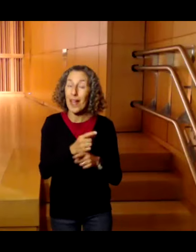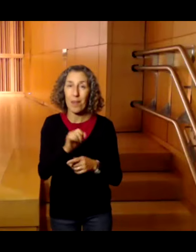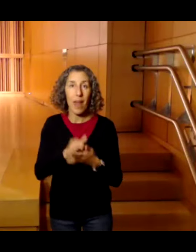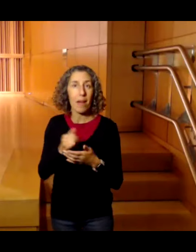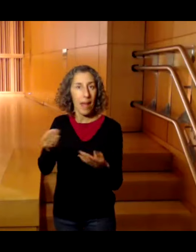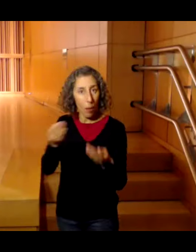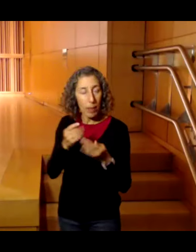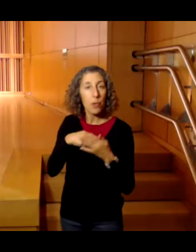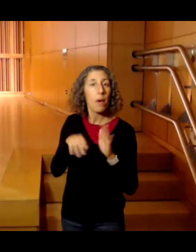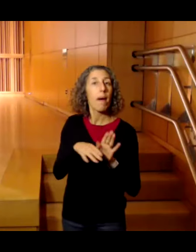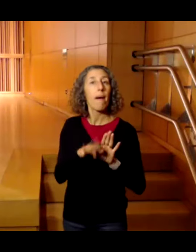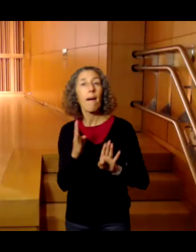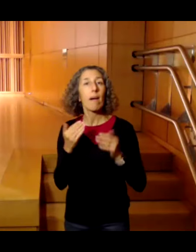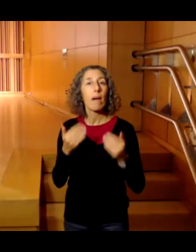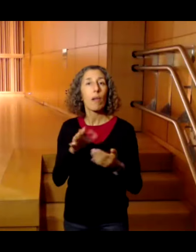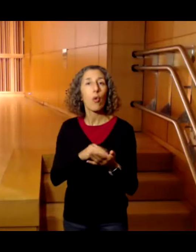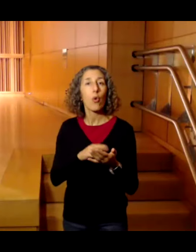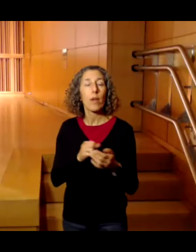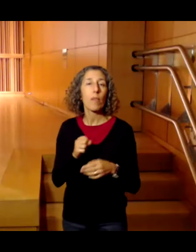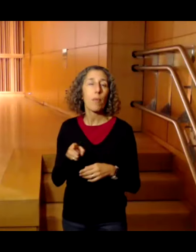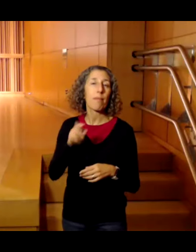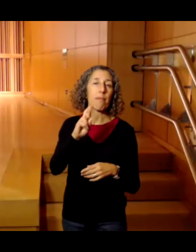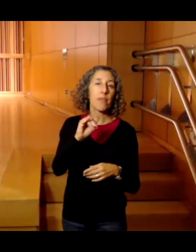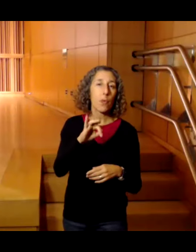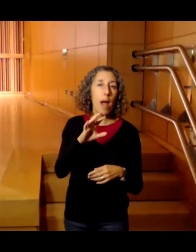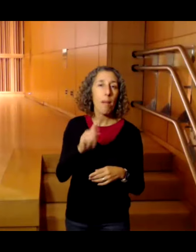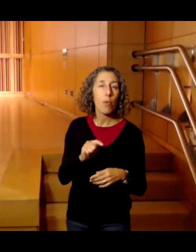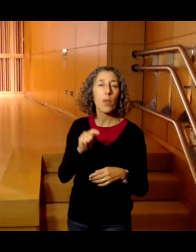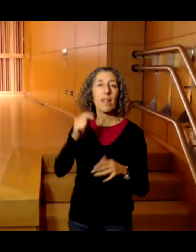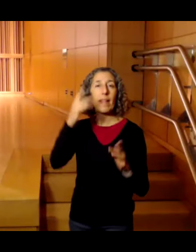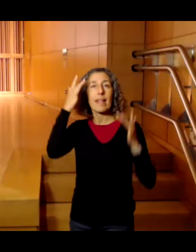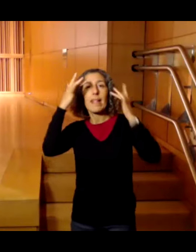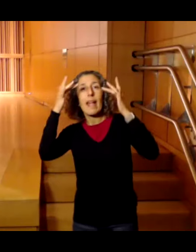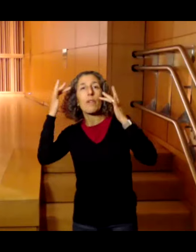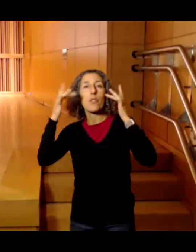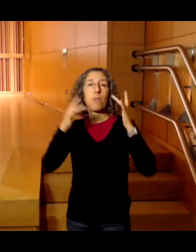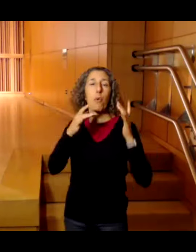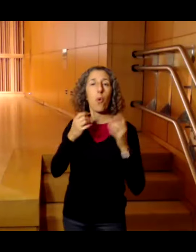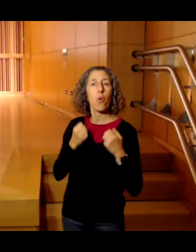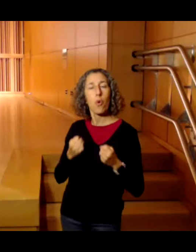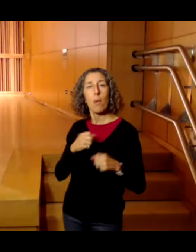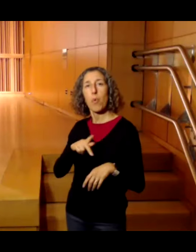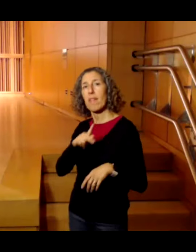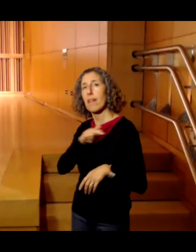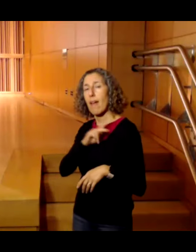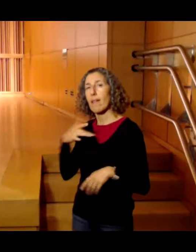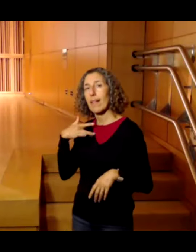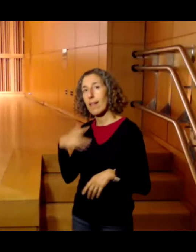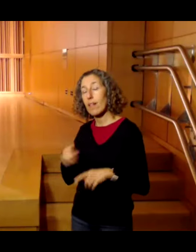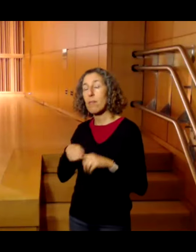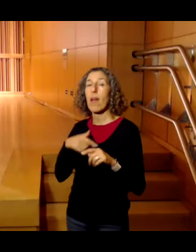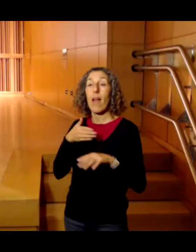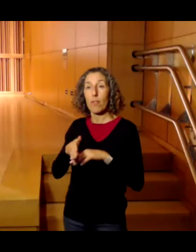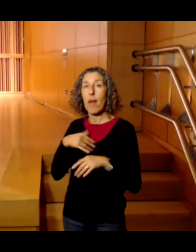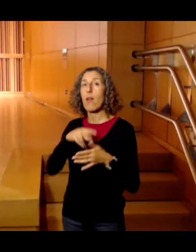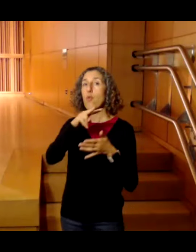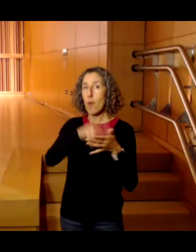iconoclastic intellectual temperament. And what I discovered soon after meeting him, reading his work, first and immediately.